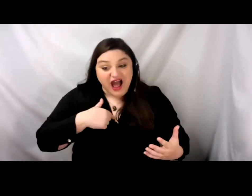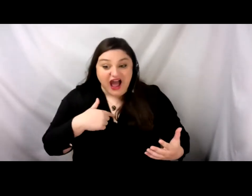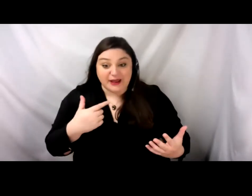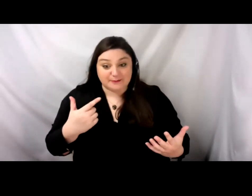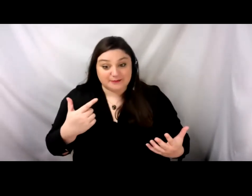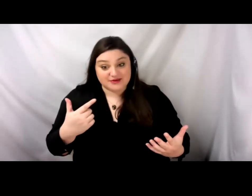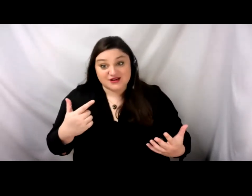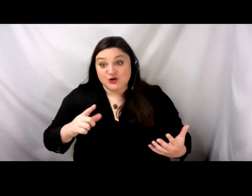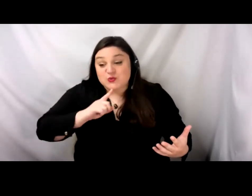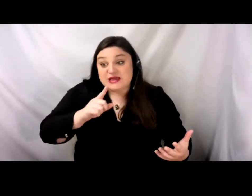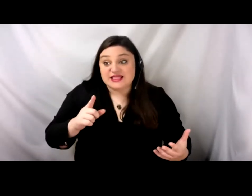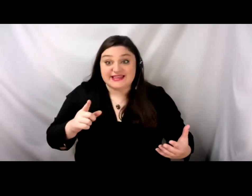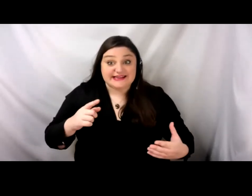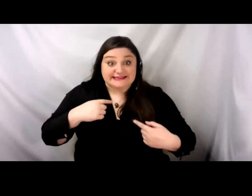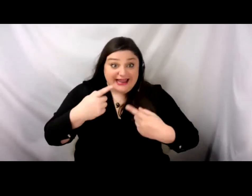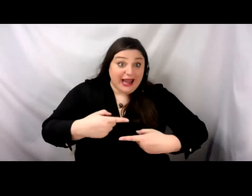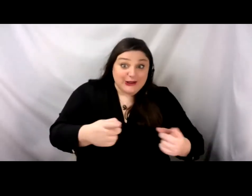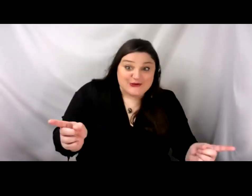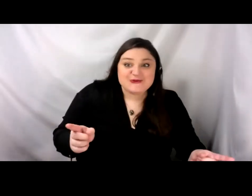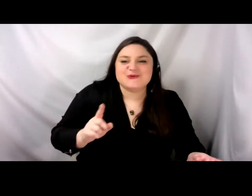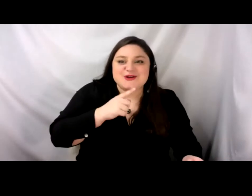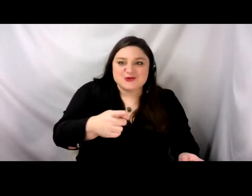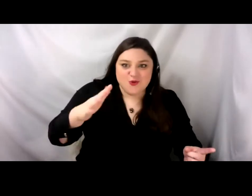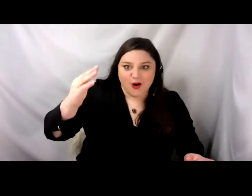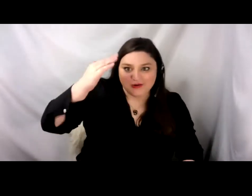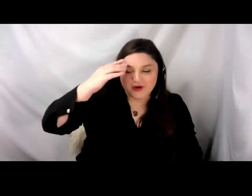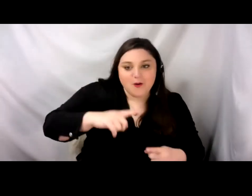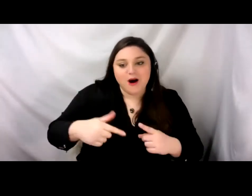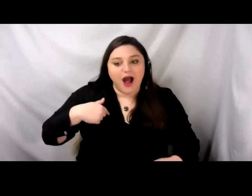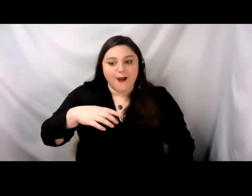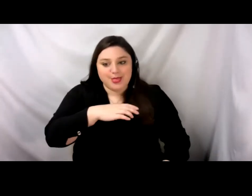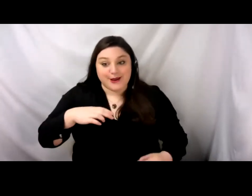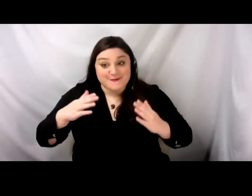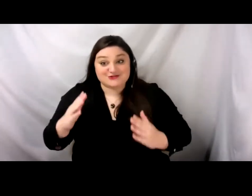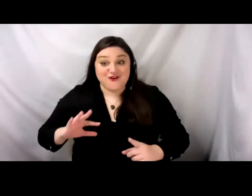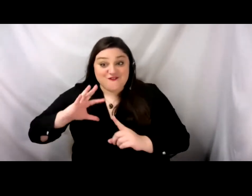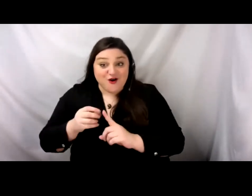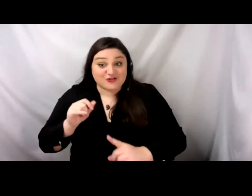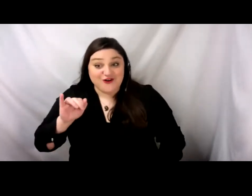But from a legal perspective [choppy audio]